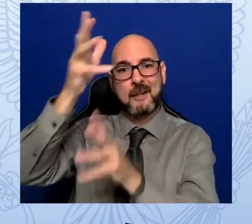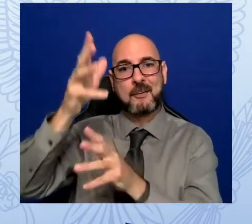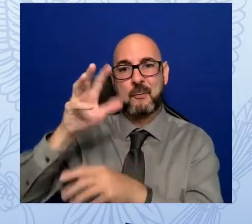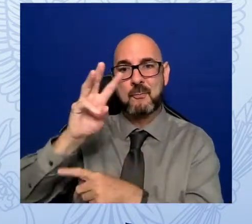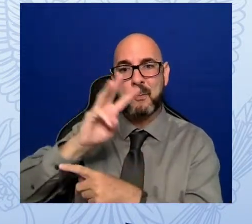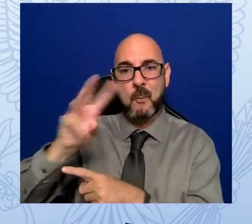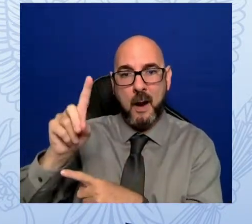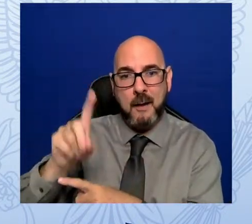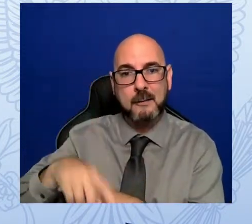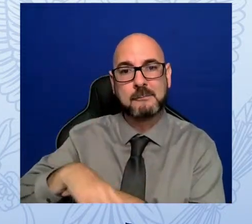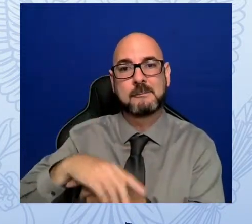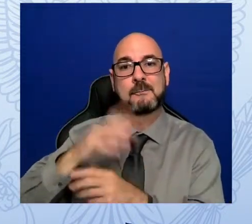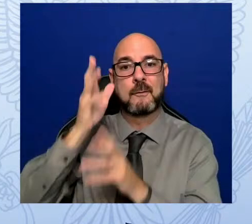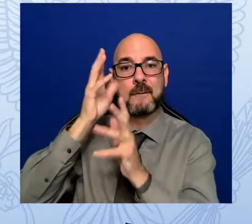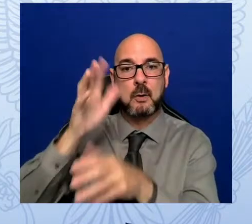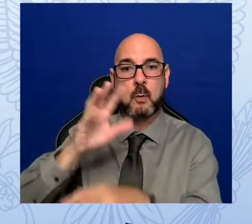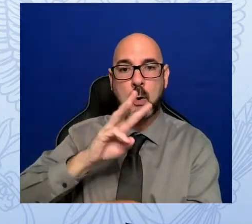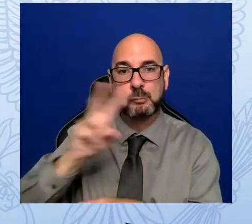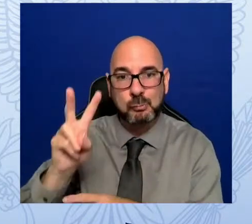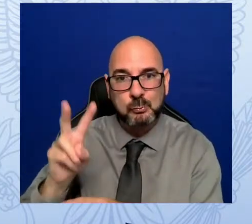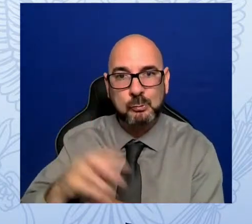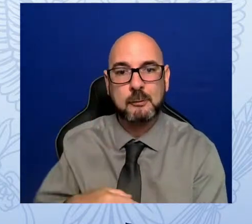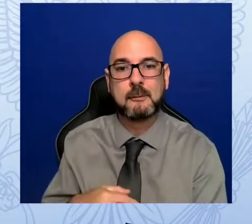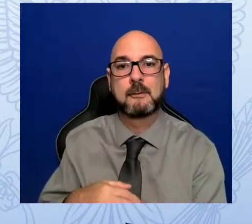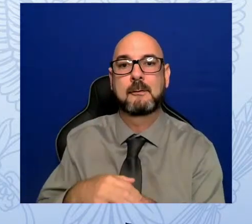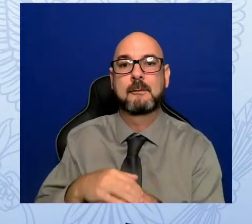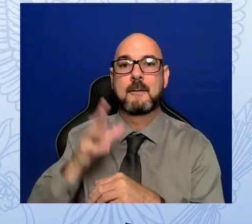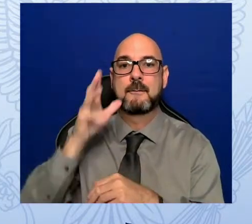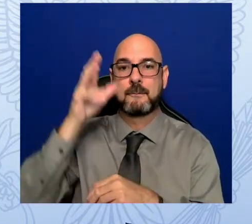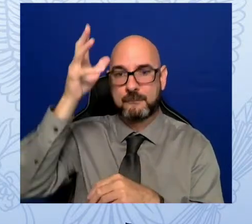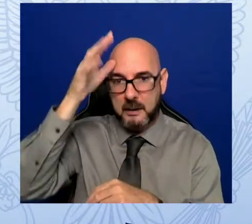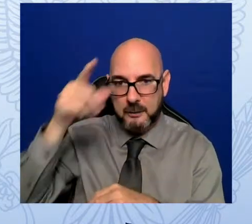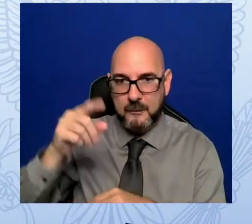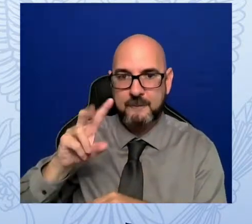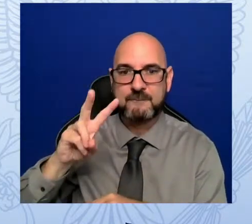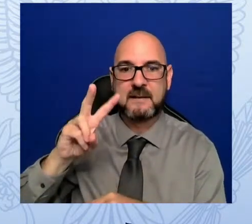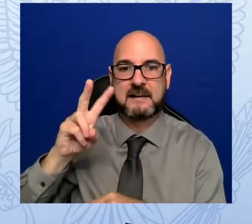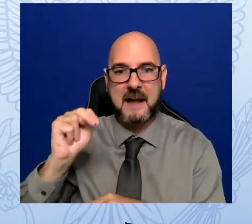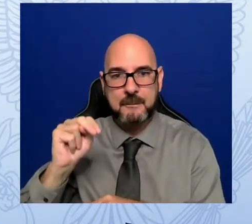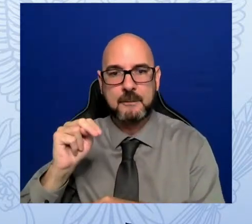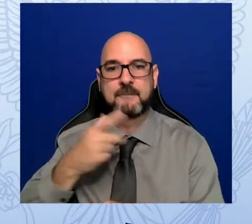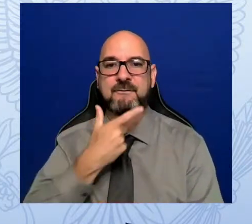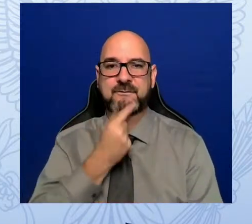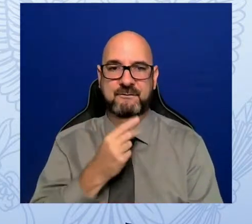and my father's service as an infantry officer in the Vietnam War. My dad's influence on me was profound.